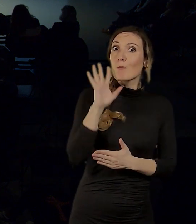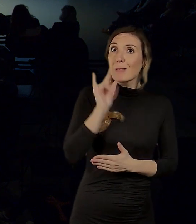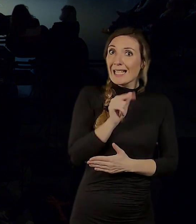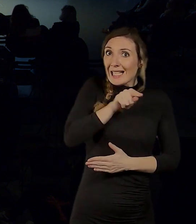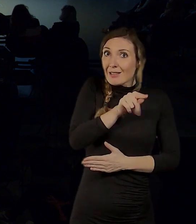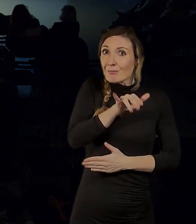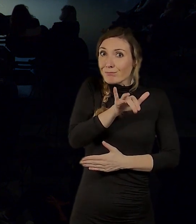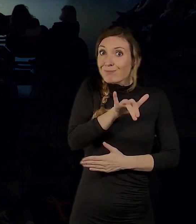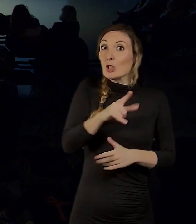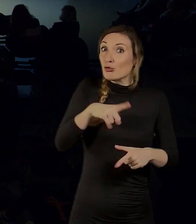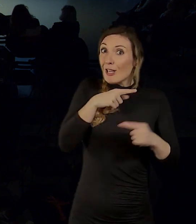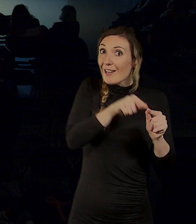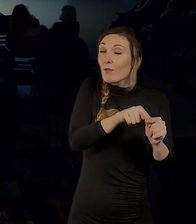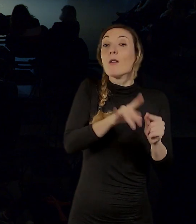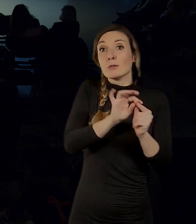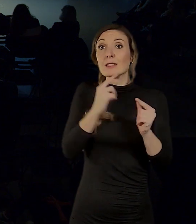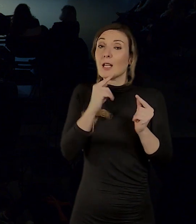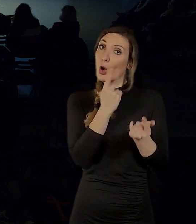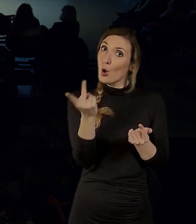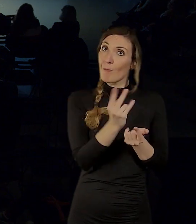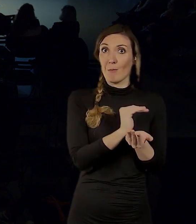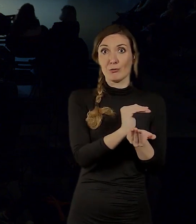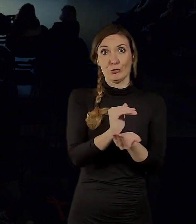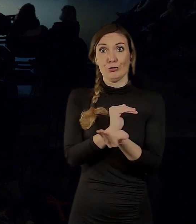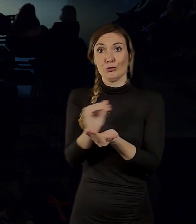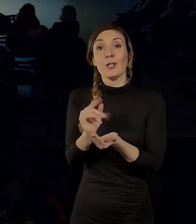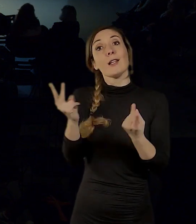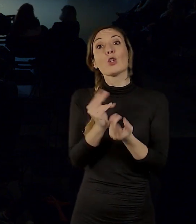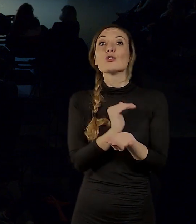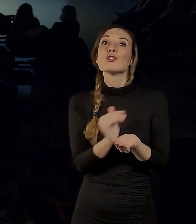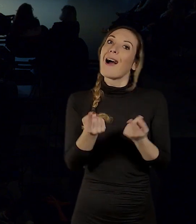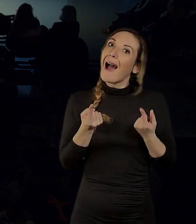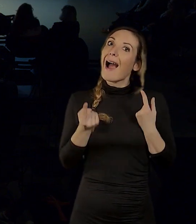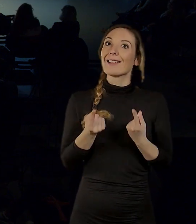Some view of the green part of the linear park.